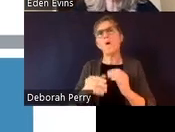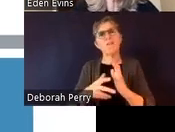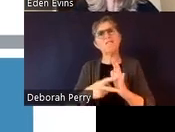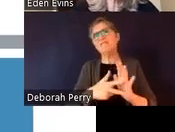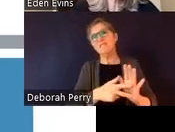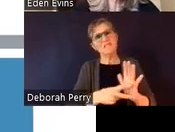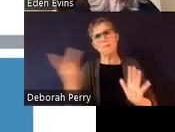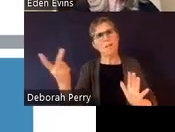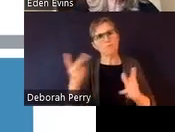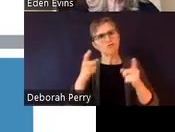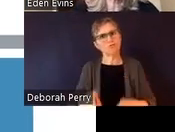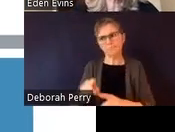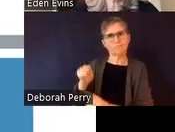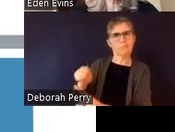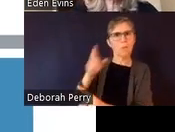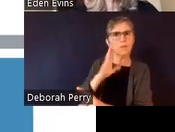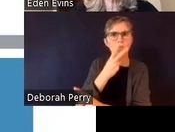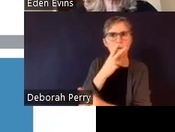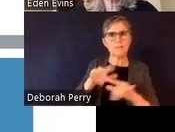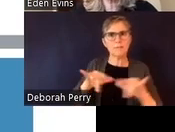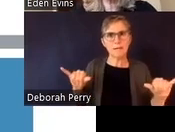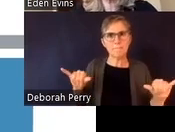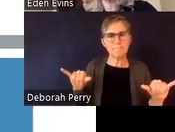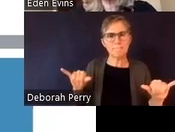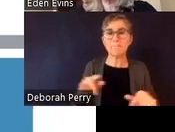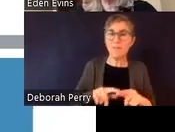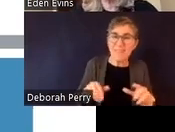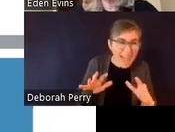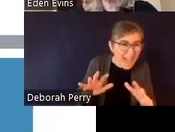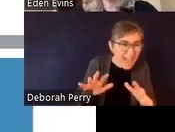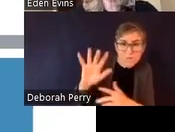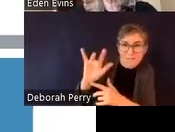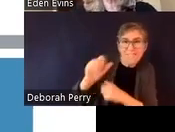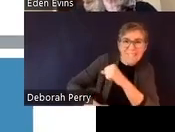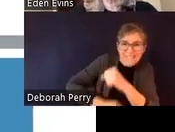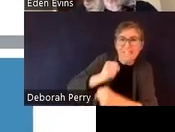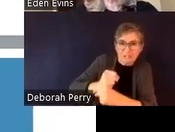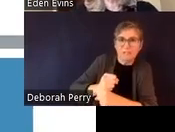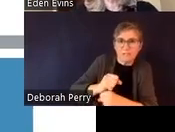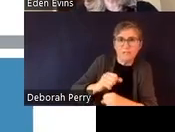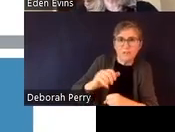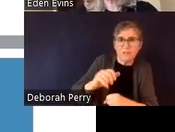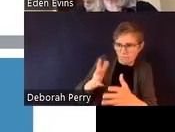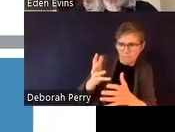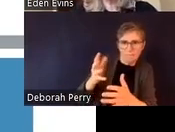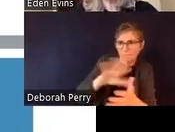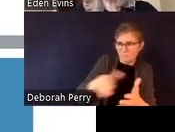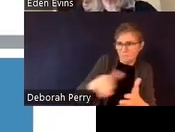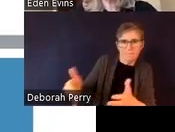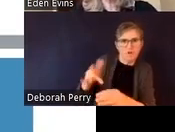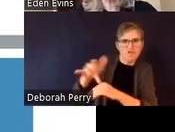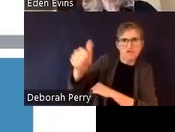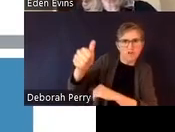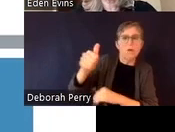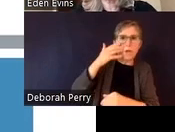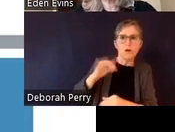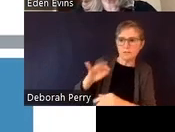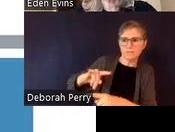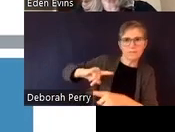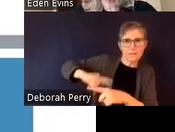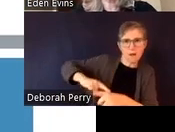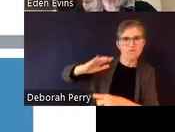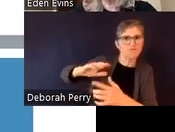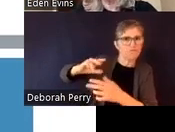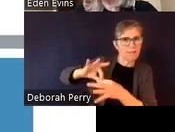illness have a 20- to 25-year mortality gap due to tobacco-related illnesses, okay? And you know,